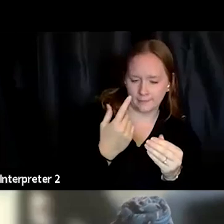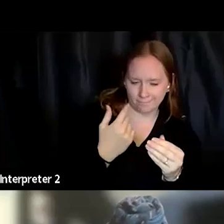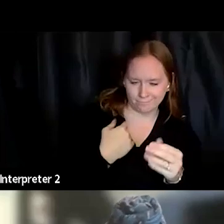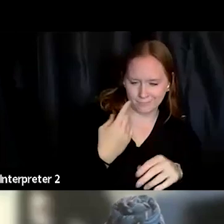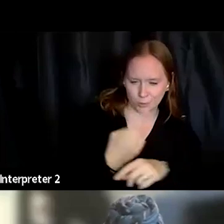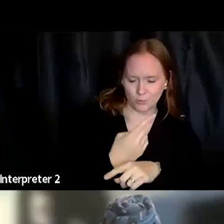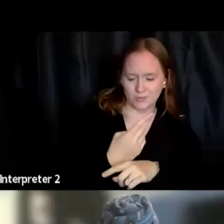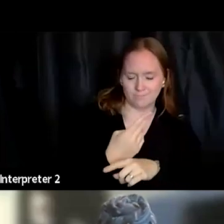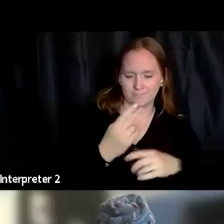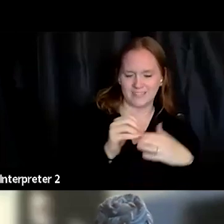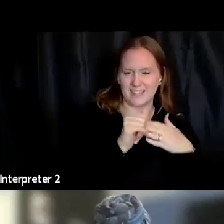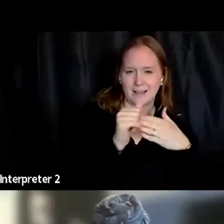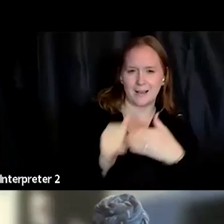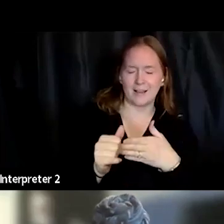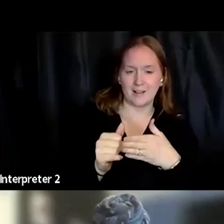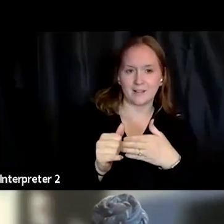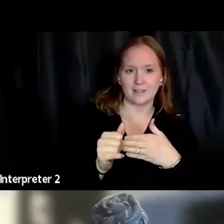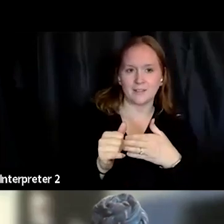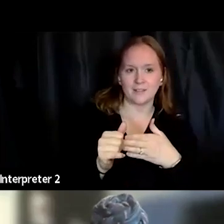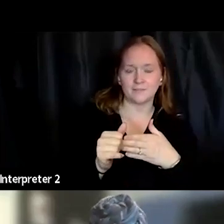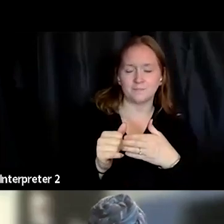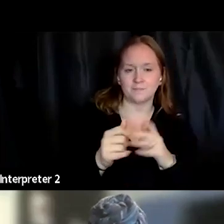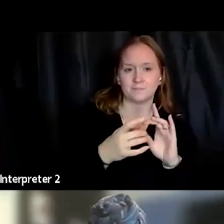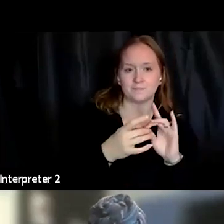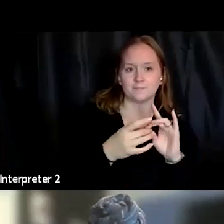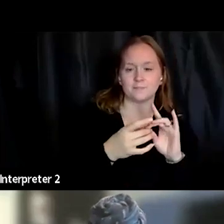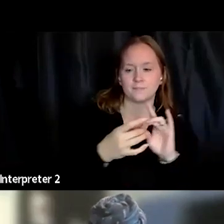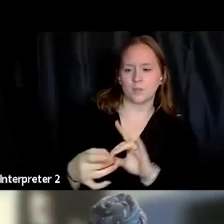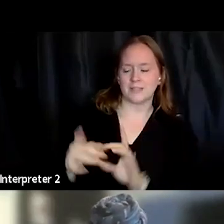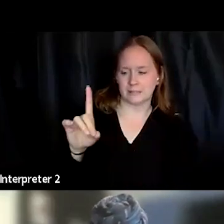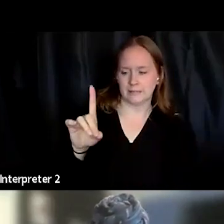and this goes back to DEI considerations as well,